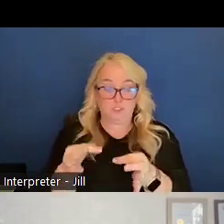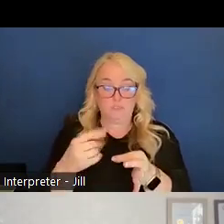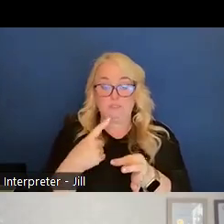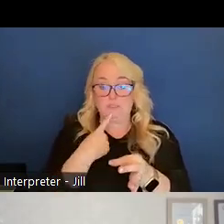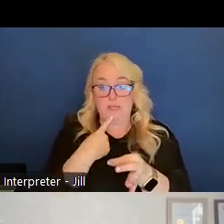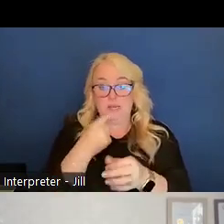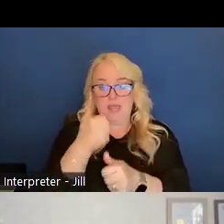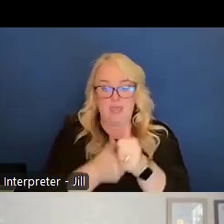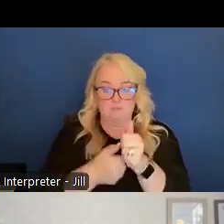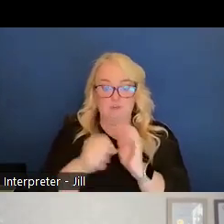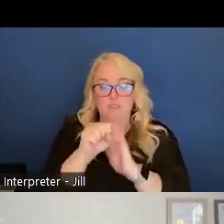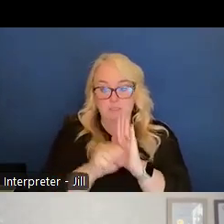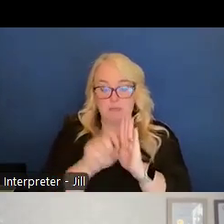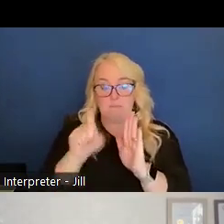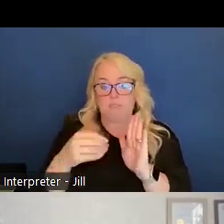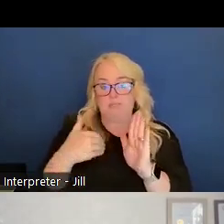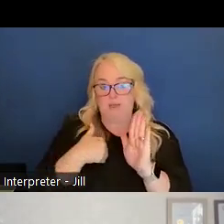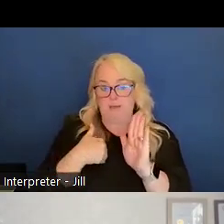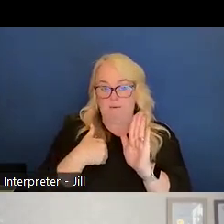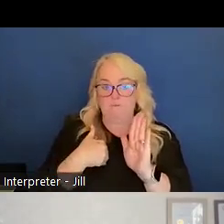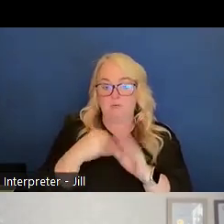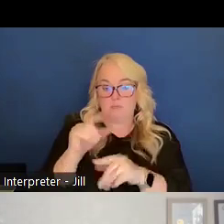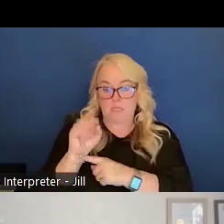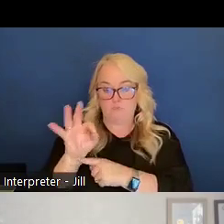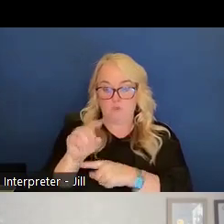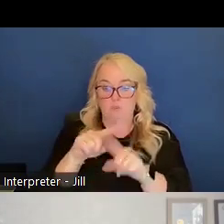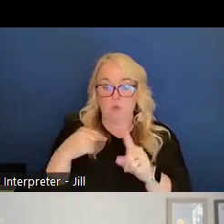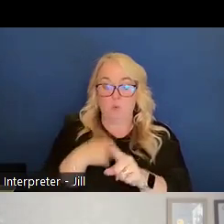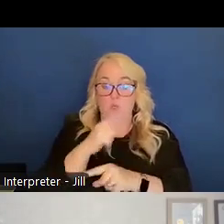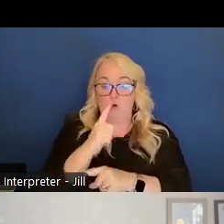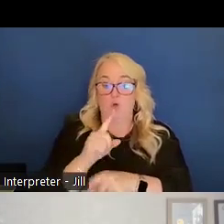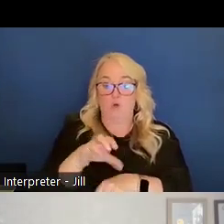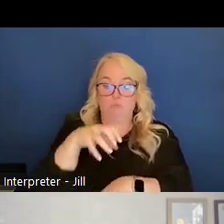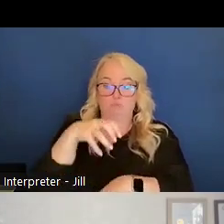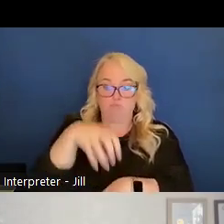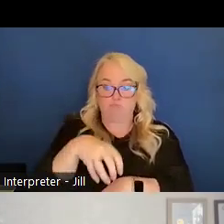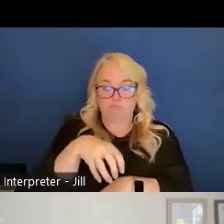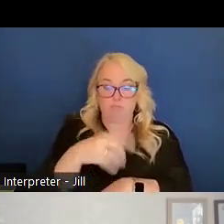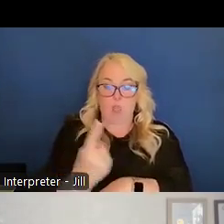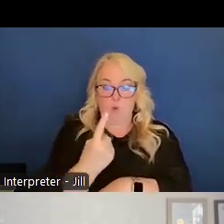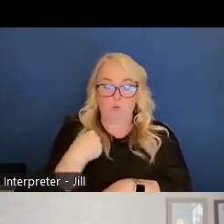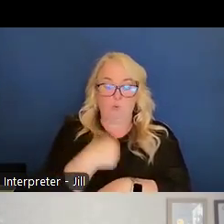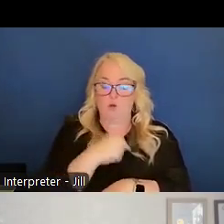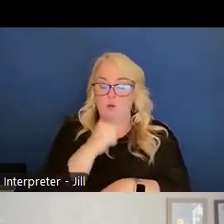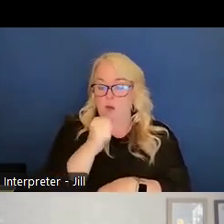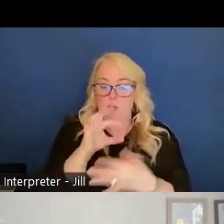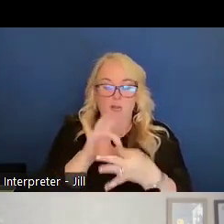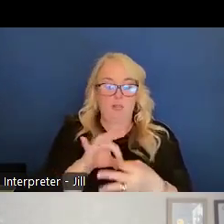one. We are not connected with any agency or government or